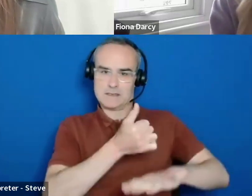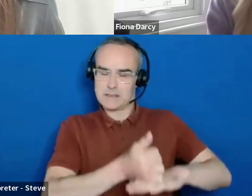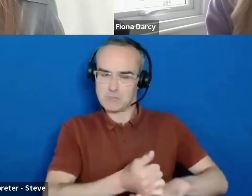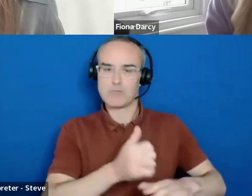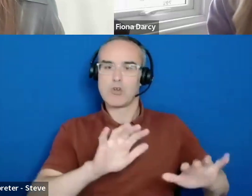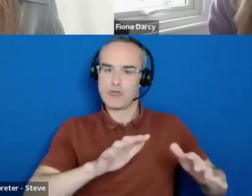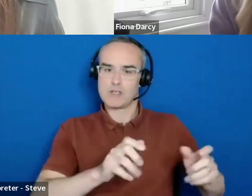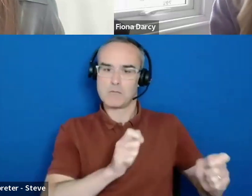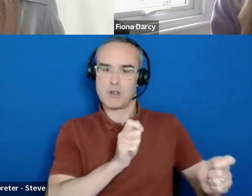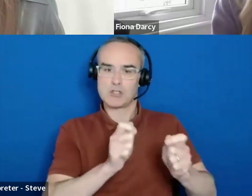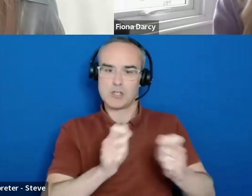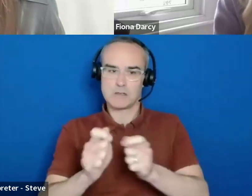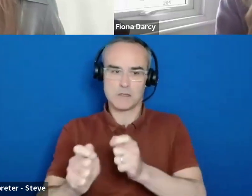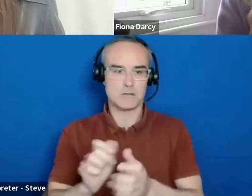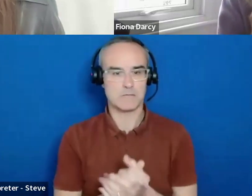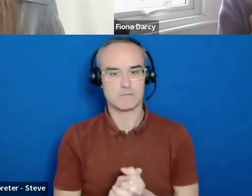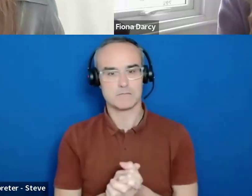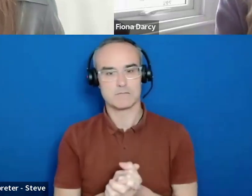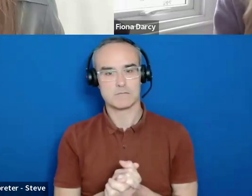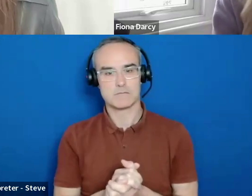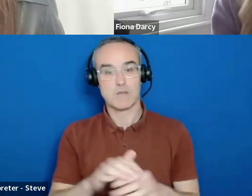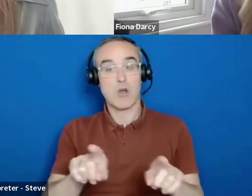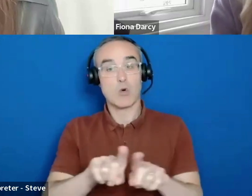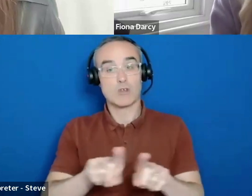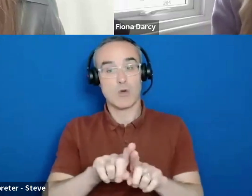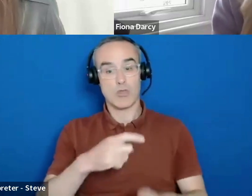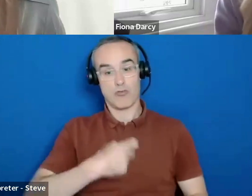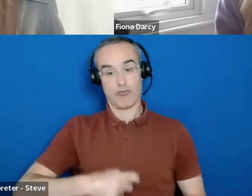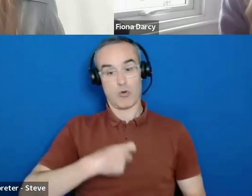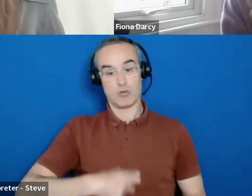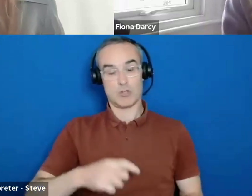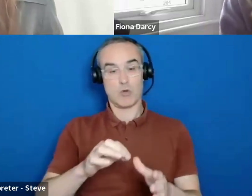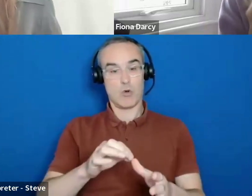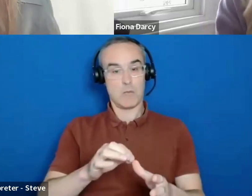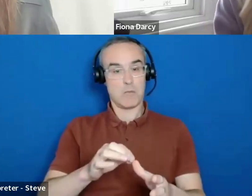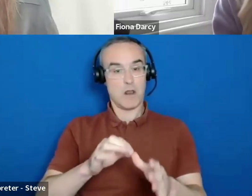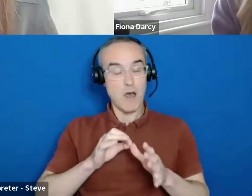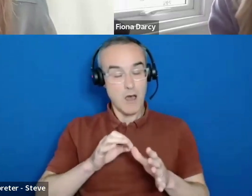Very briefly is that the roles that you apply for the organization itself would then